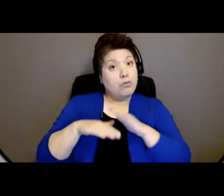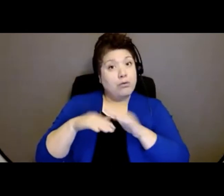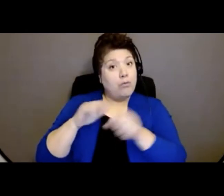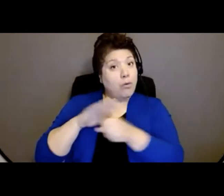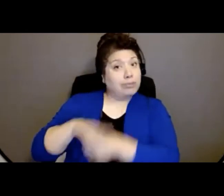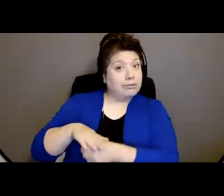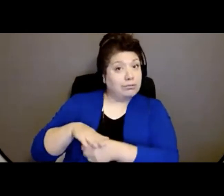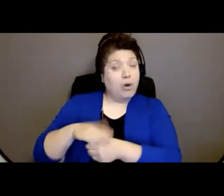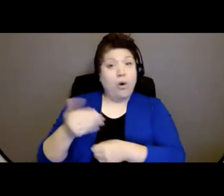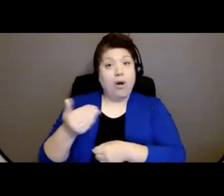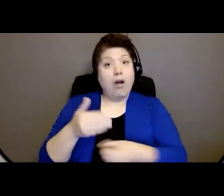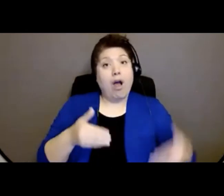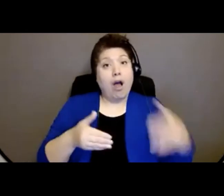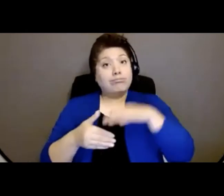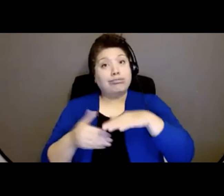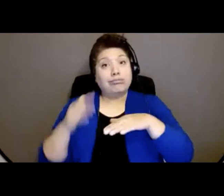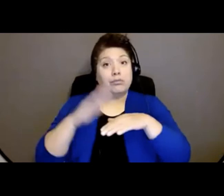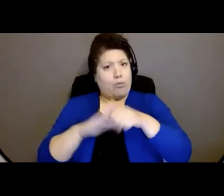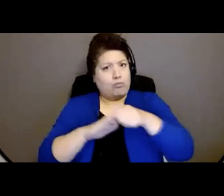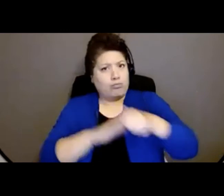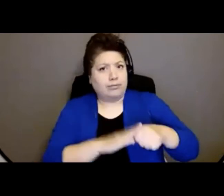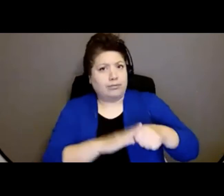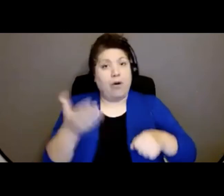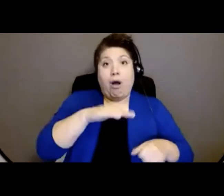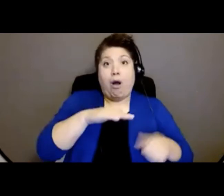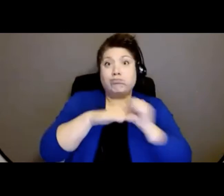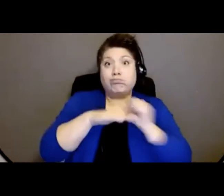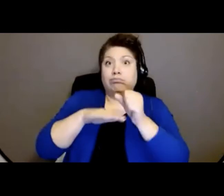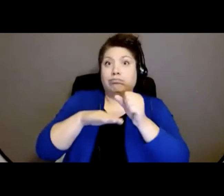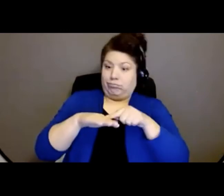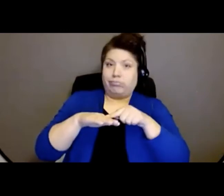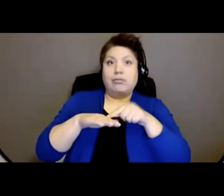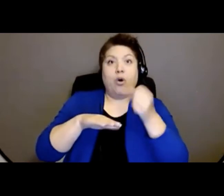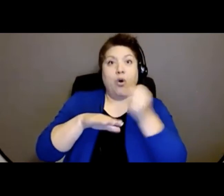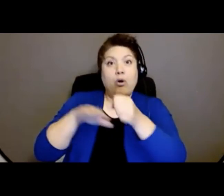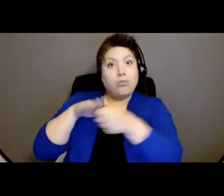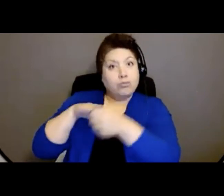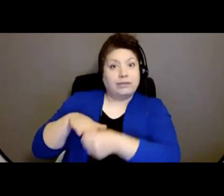WITH DISABILITY SO OFTEN. IT'S SO IMPORTANT TO MAKE SURE THAT'S PART OF OUR CONVERSATION.